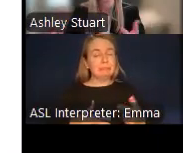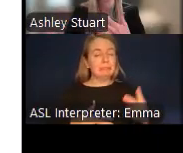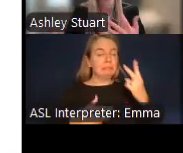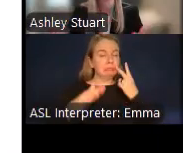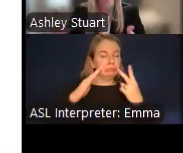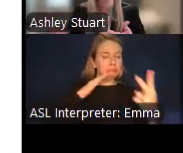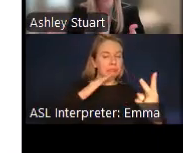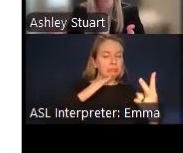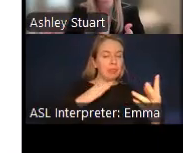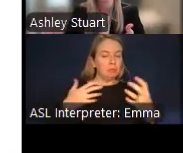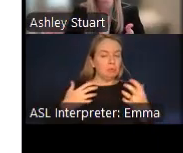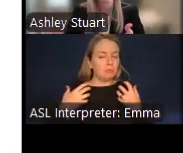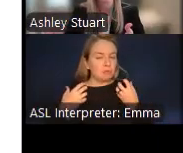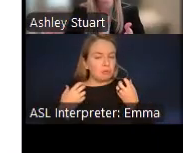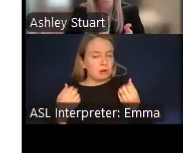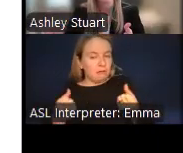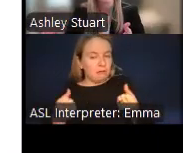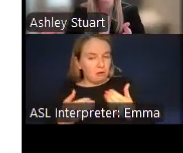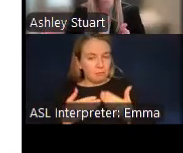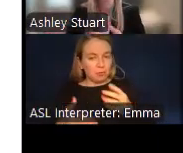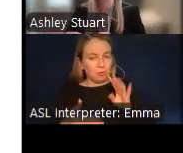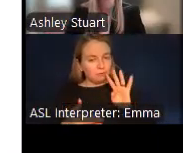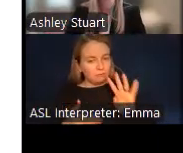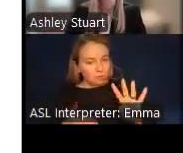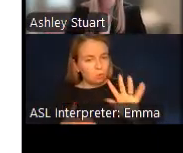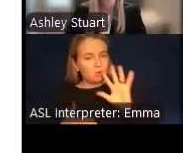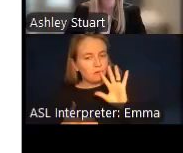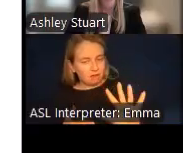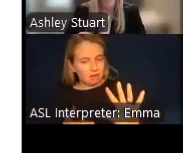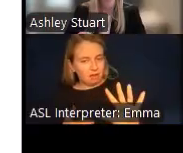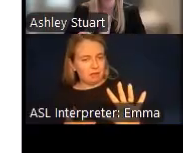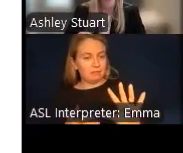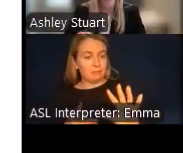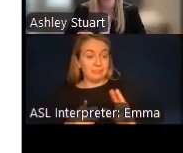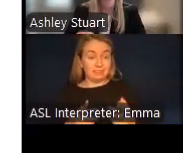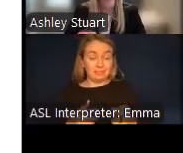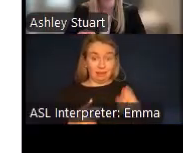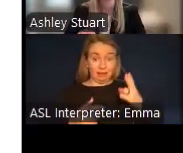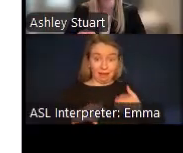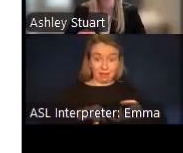of recover by four to five. But this high increasing group,